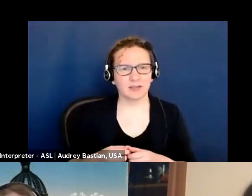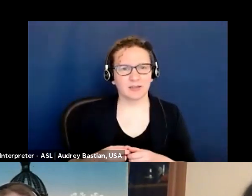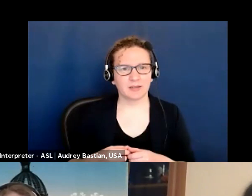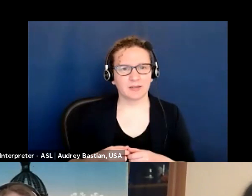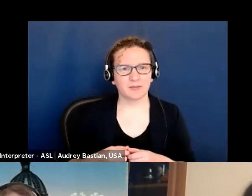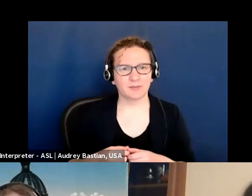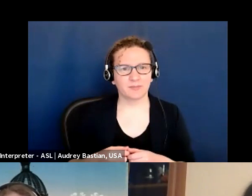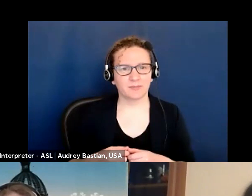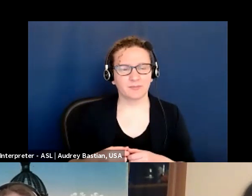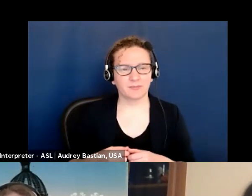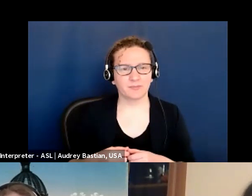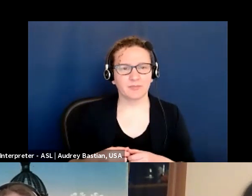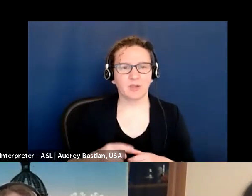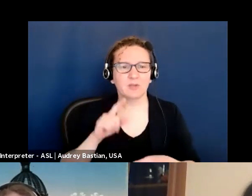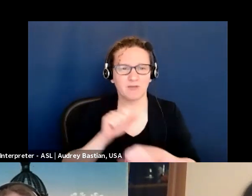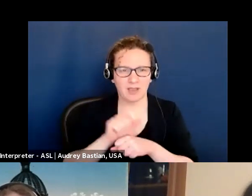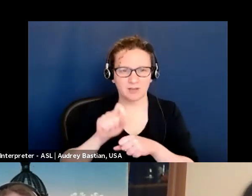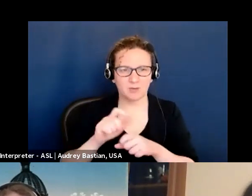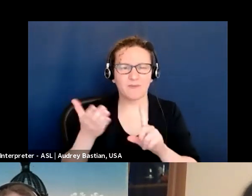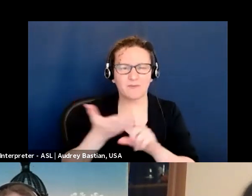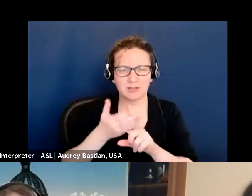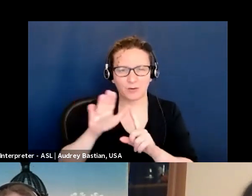So you had to definitely convince your parents.